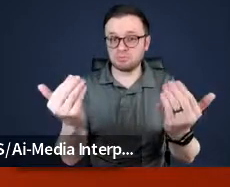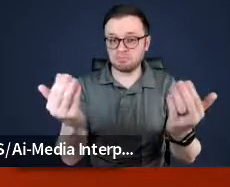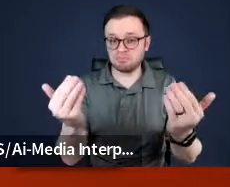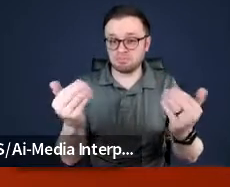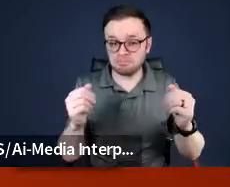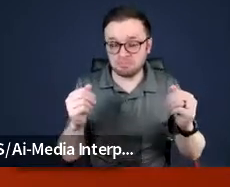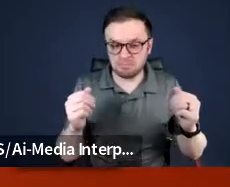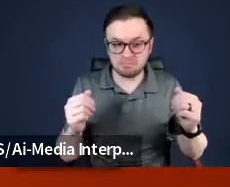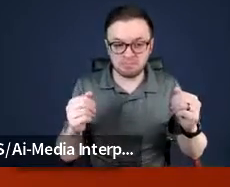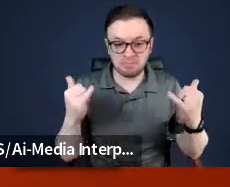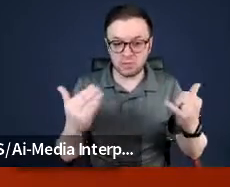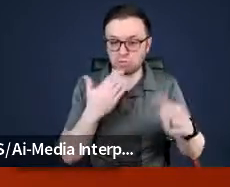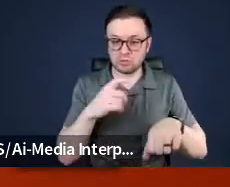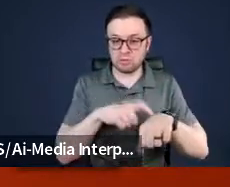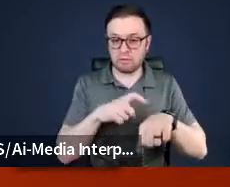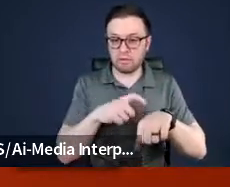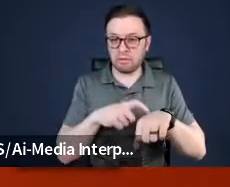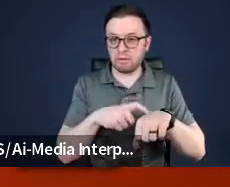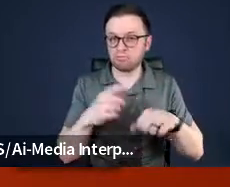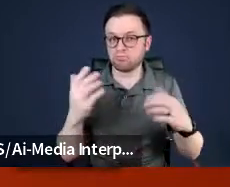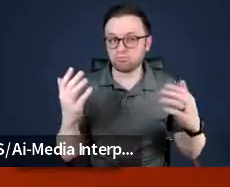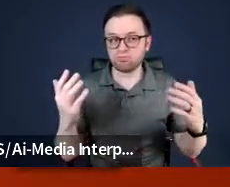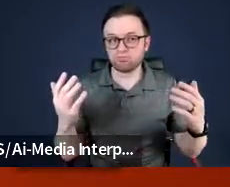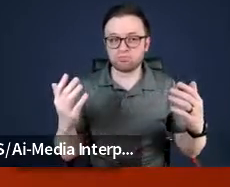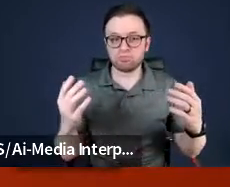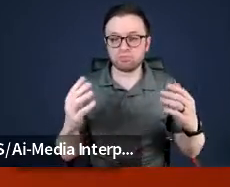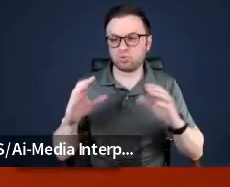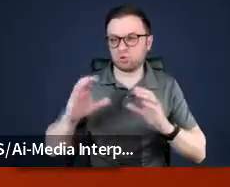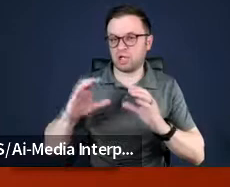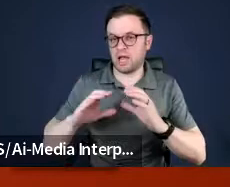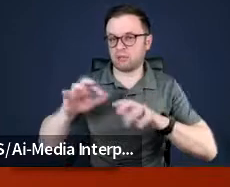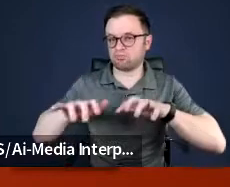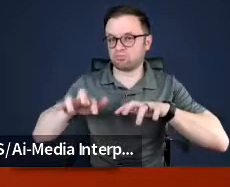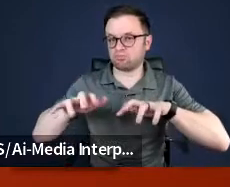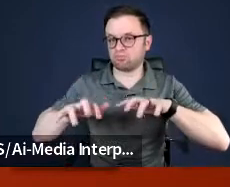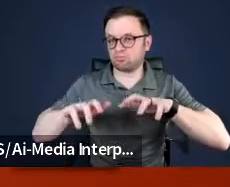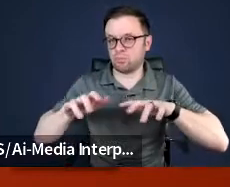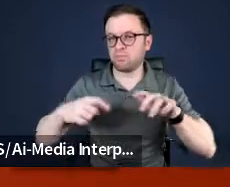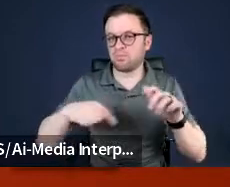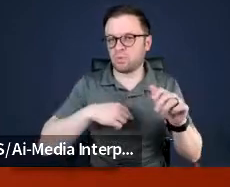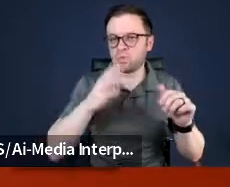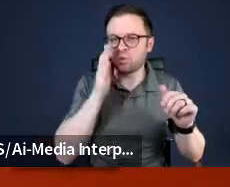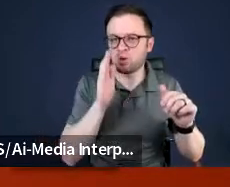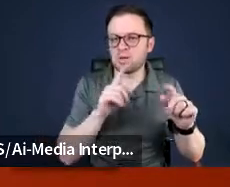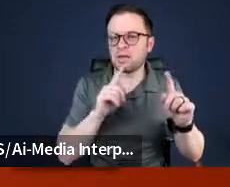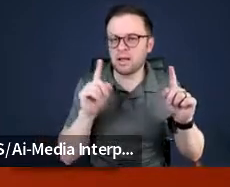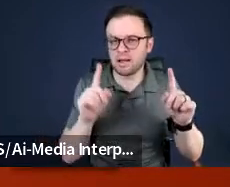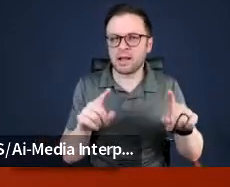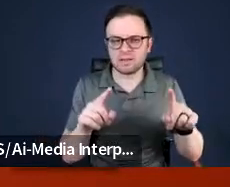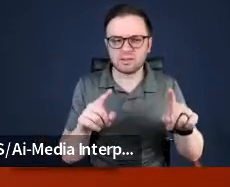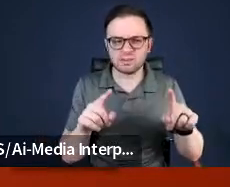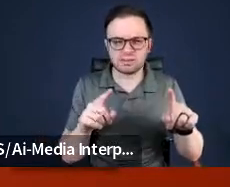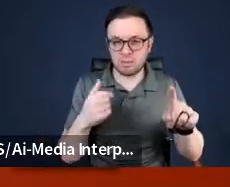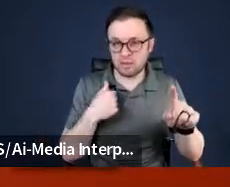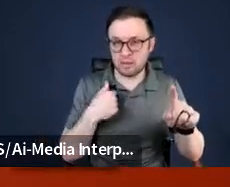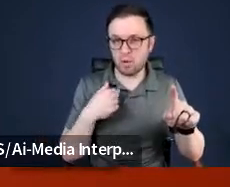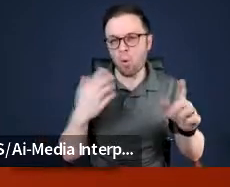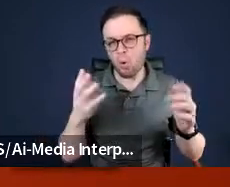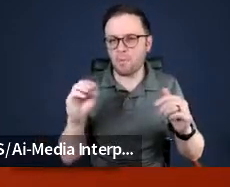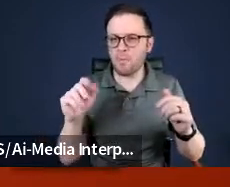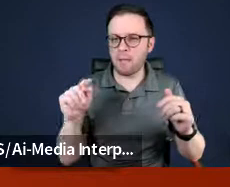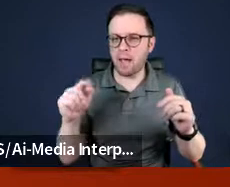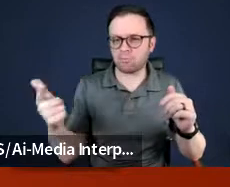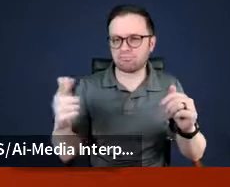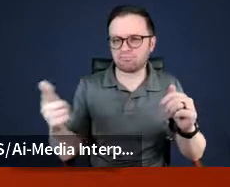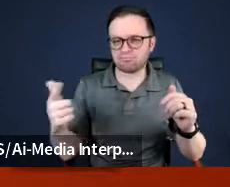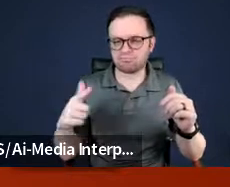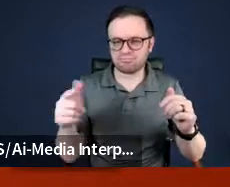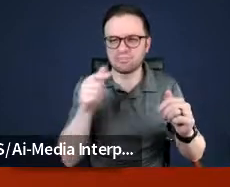This is now the time for questions.